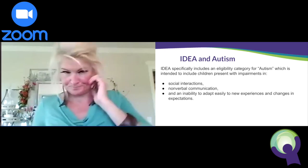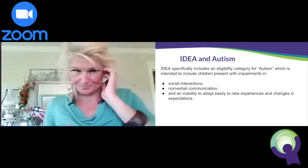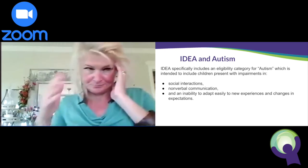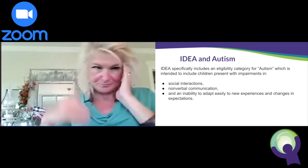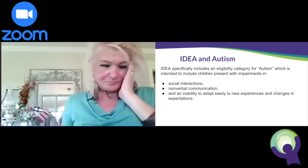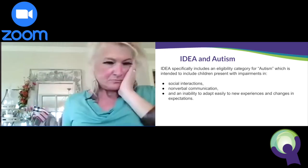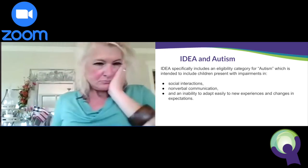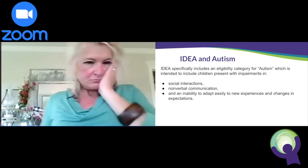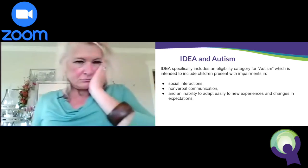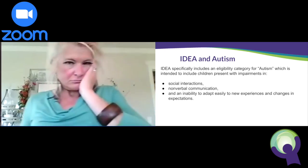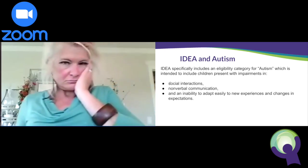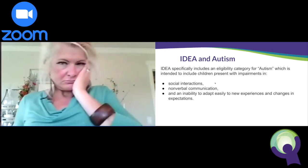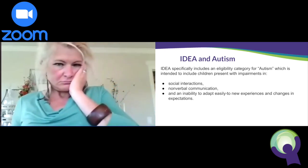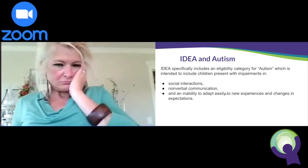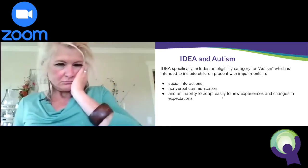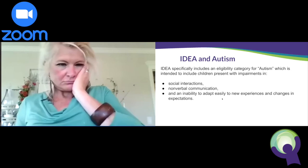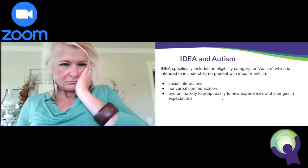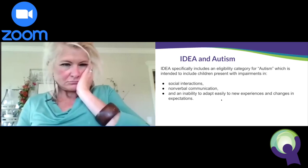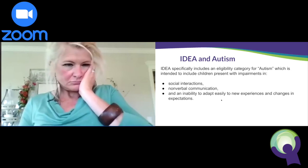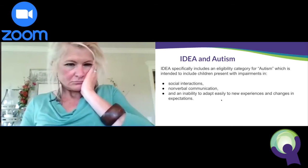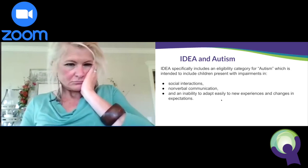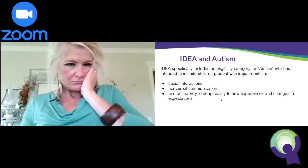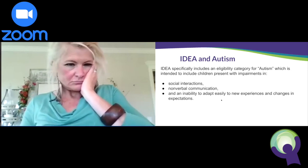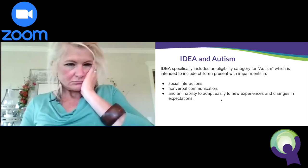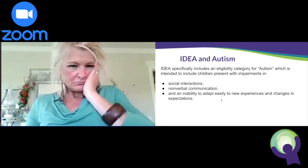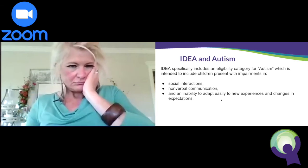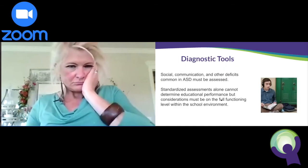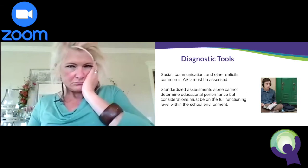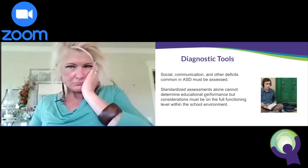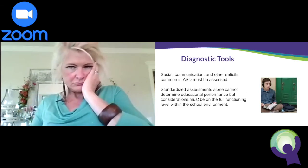for them to become successful in the classroom.